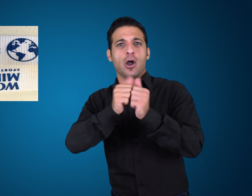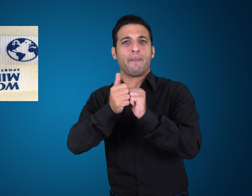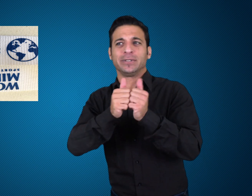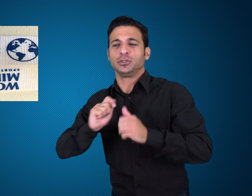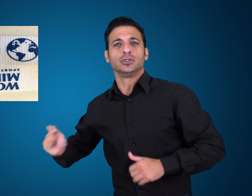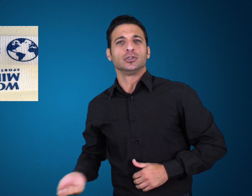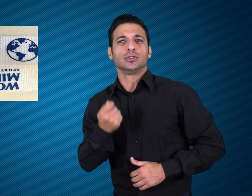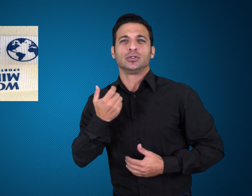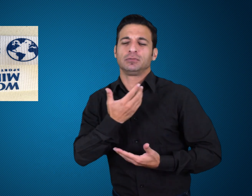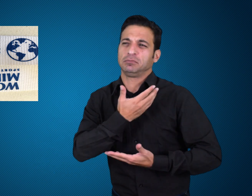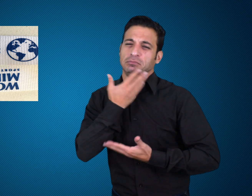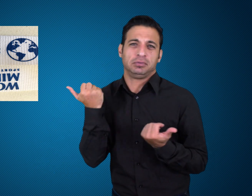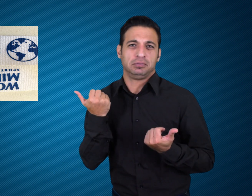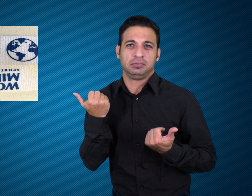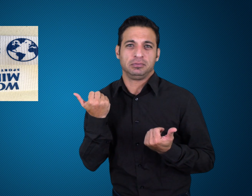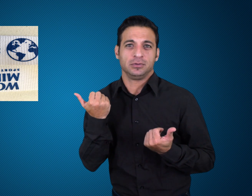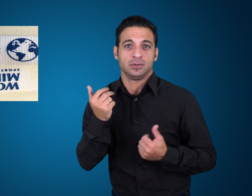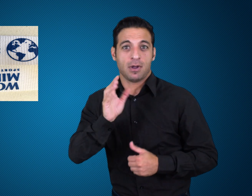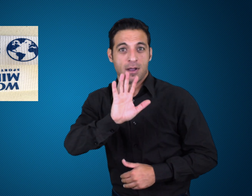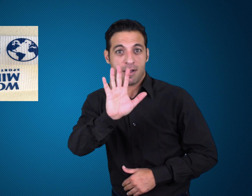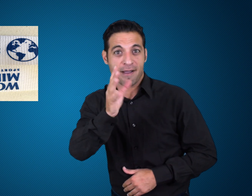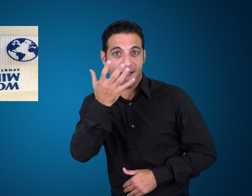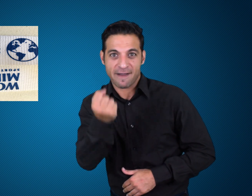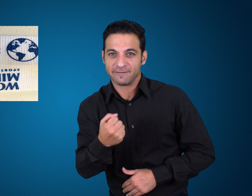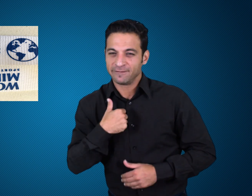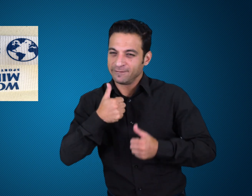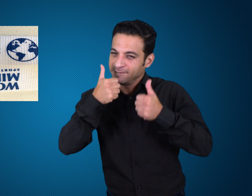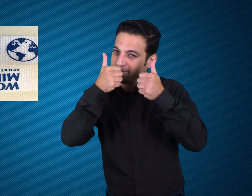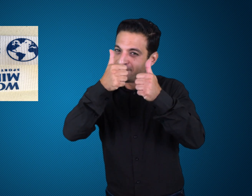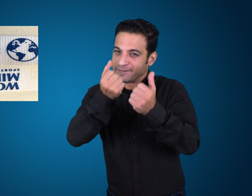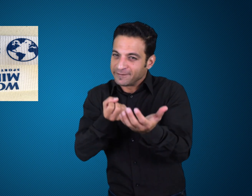there is one now! The first ever World